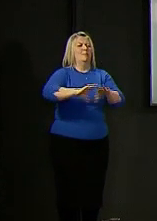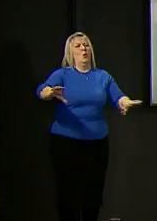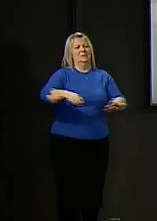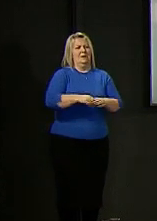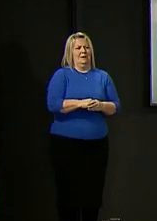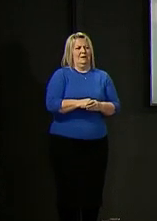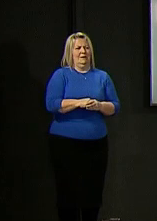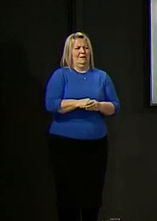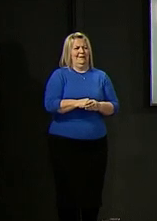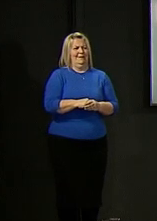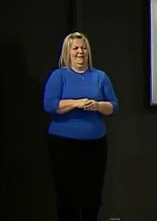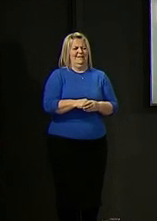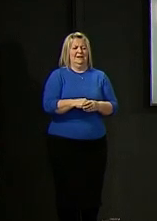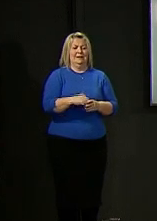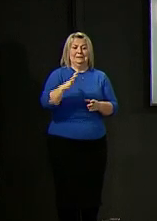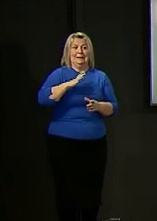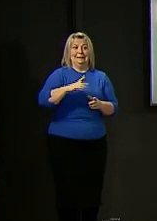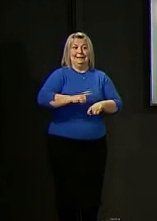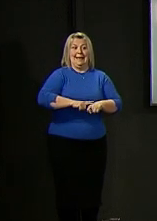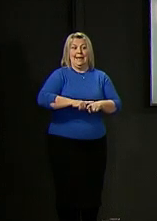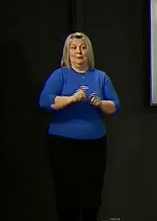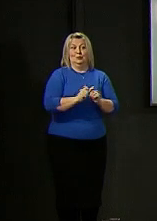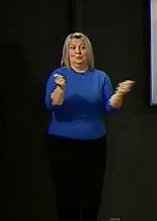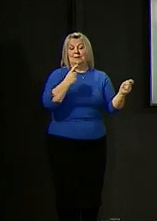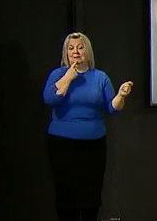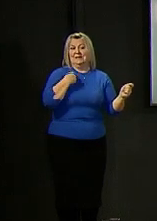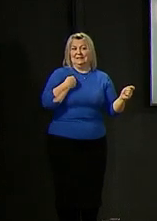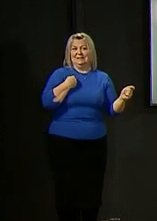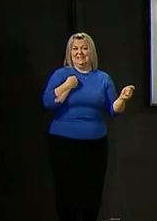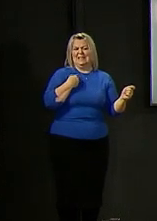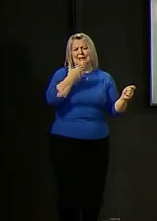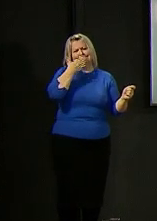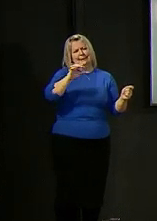Sunday Times yesterday would suggest I'm really very lackadaisical approach was